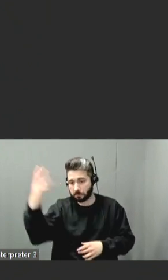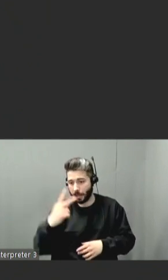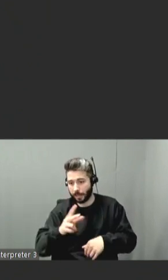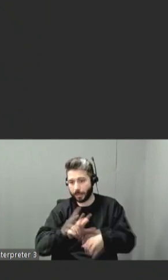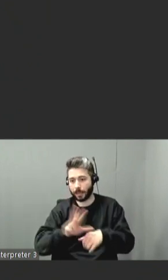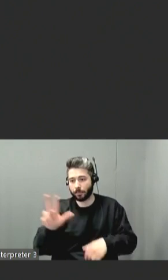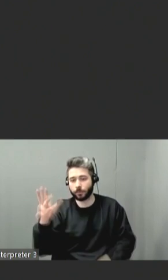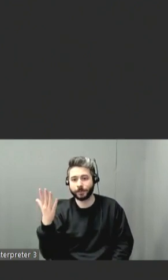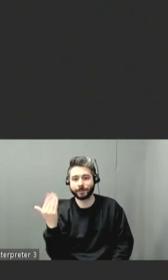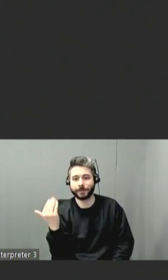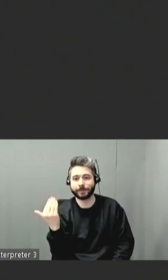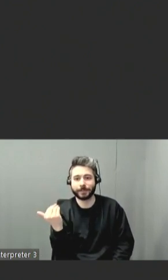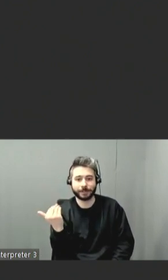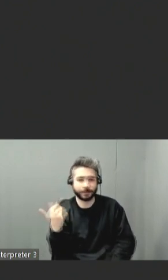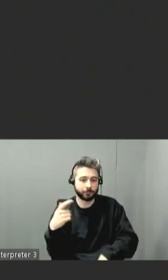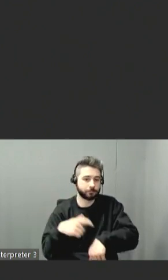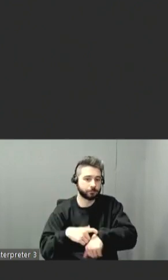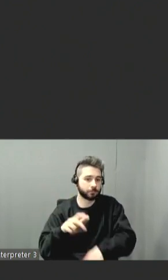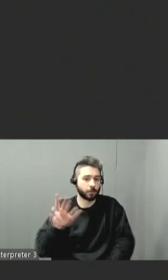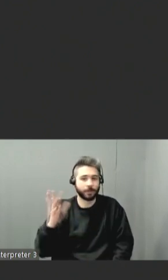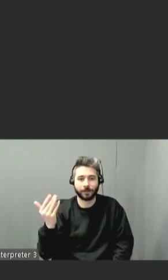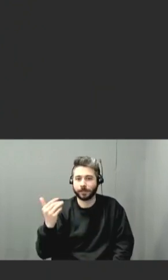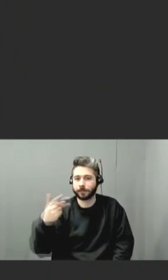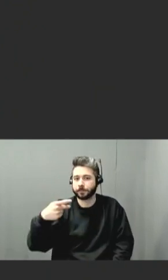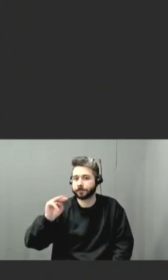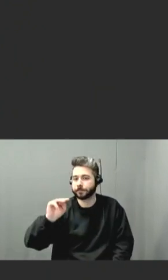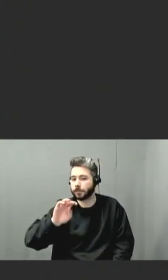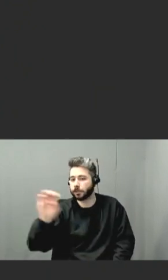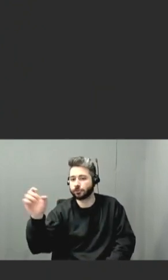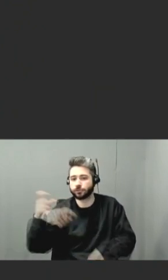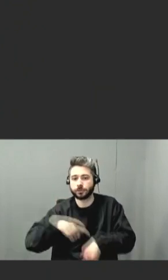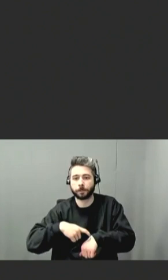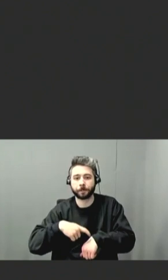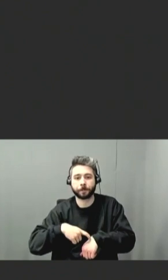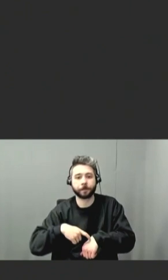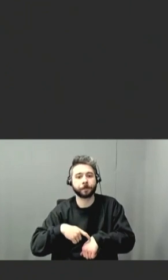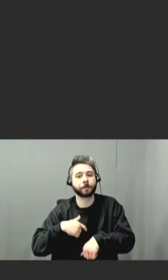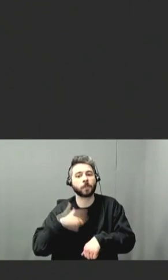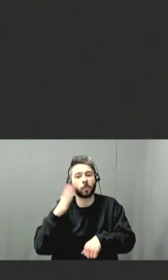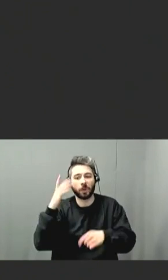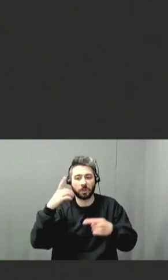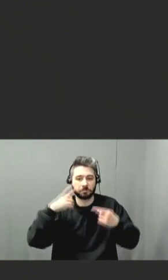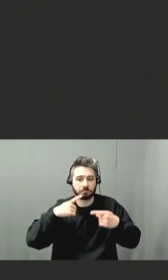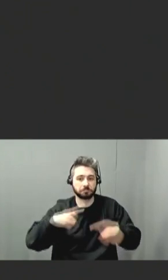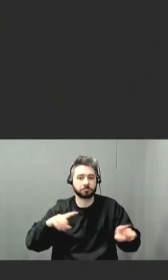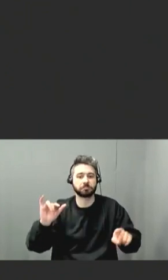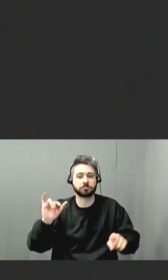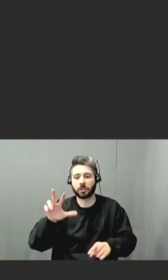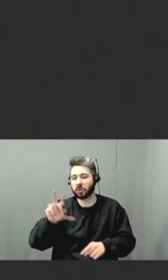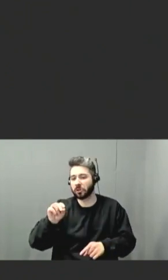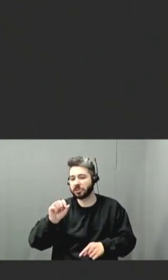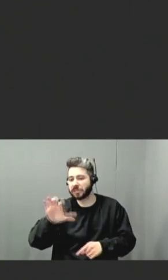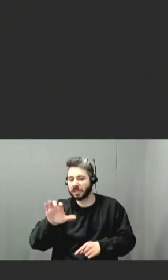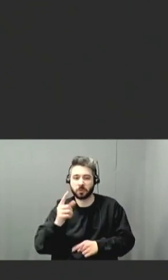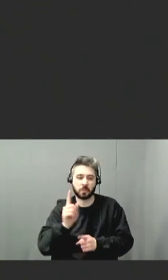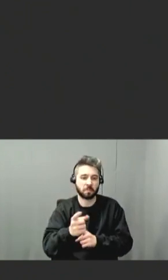3:15 p.m. Eastern Time. I'll make an announcement 30 seconds or a minute before we start back up